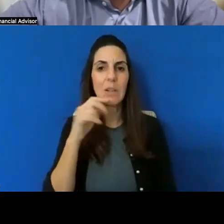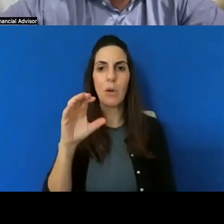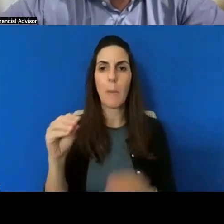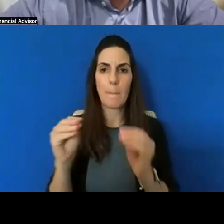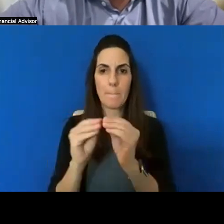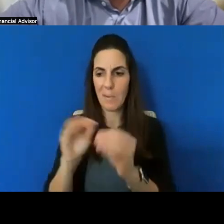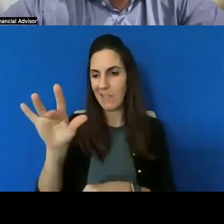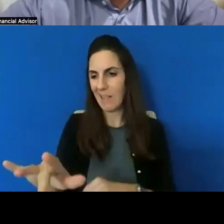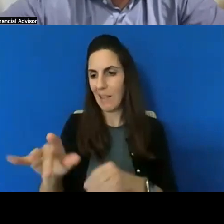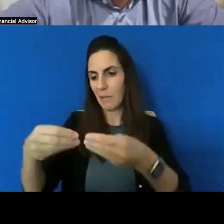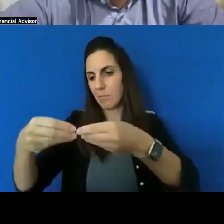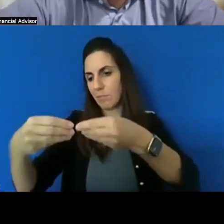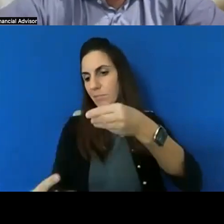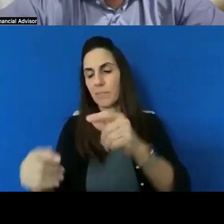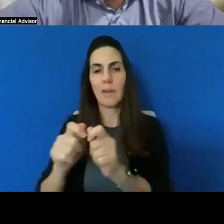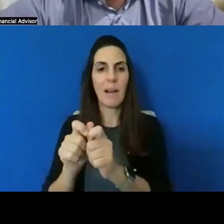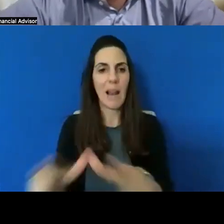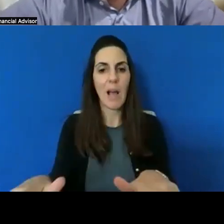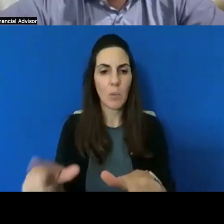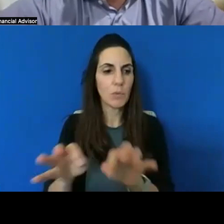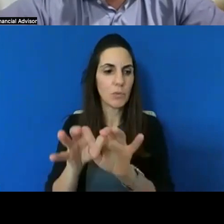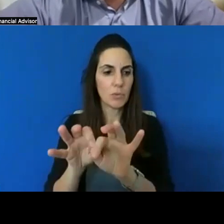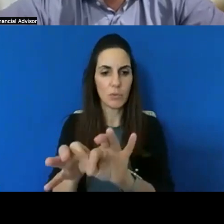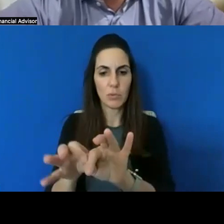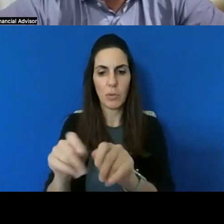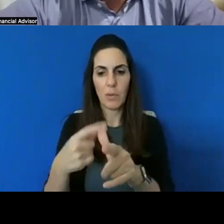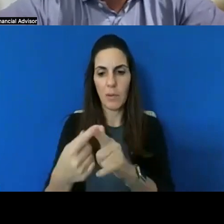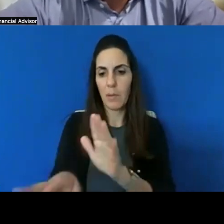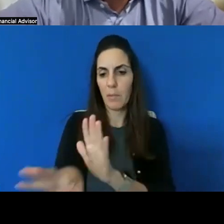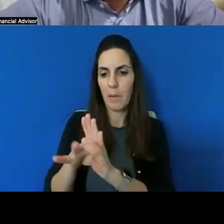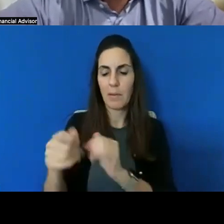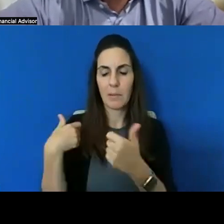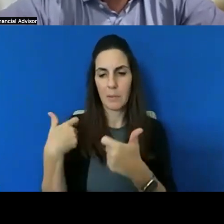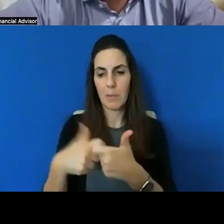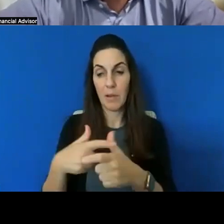language interpretation a and choose Spanish and then click done at the top right thank